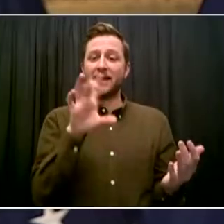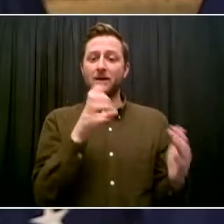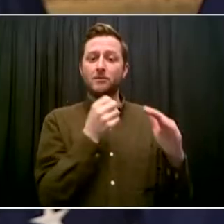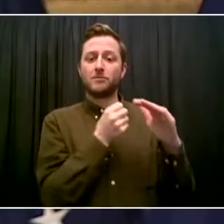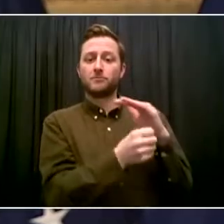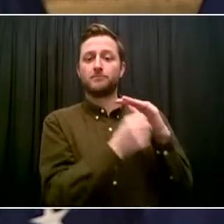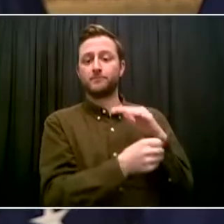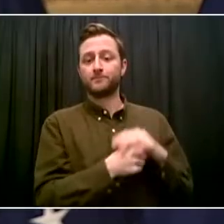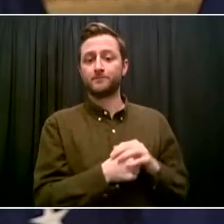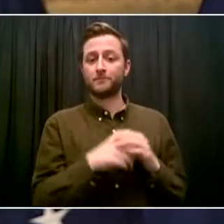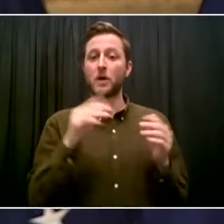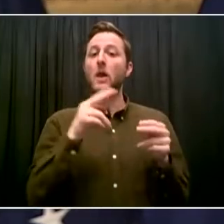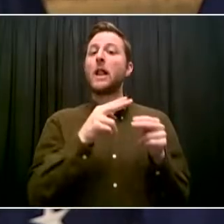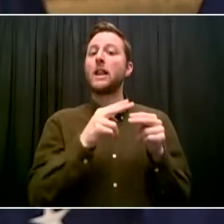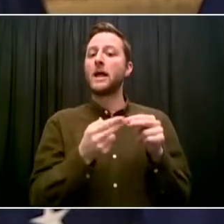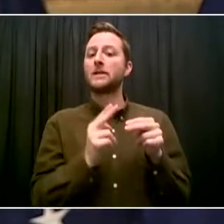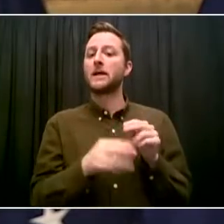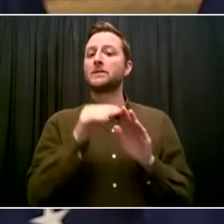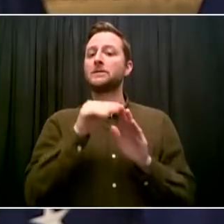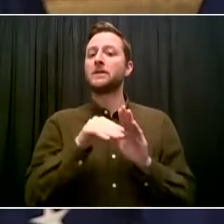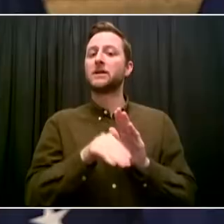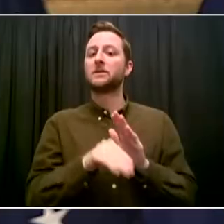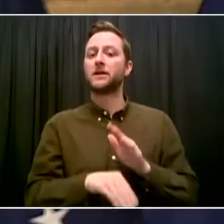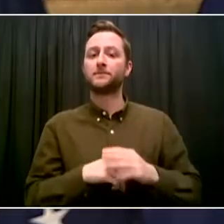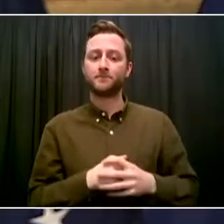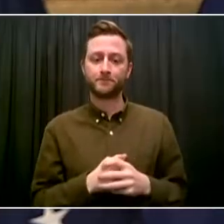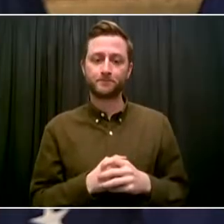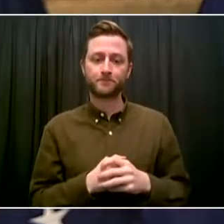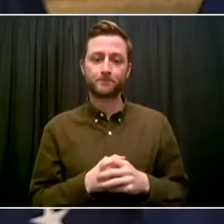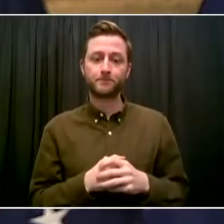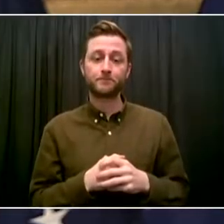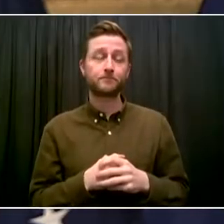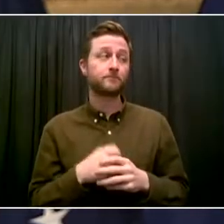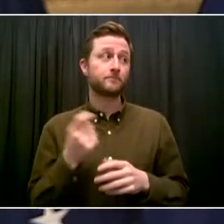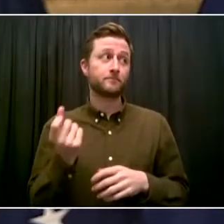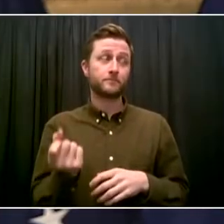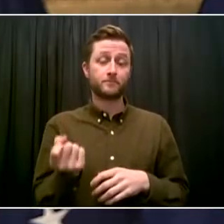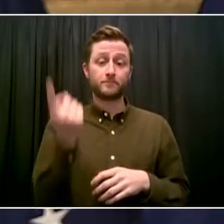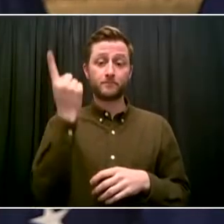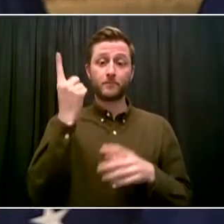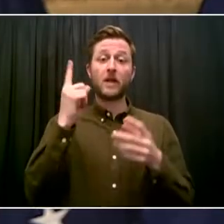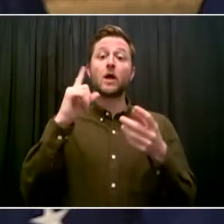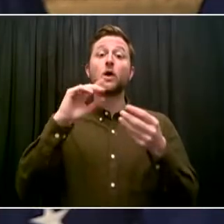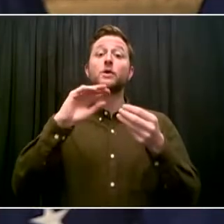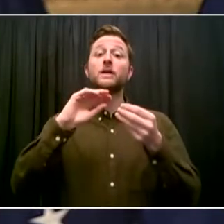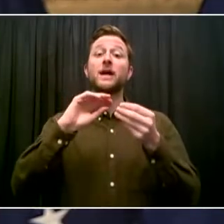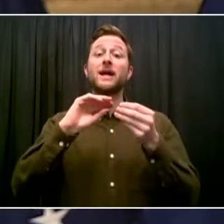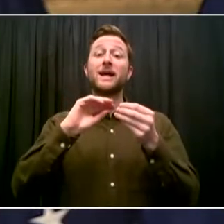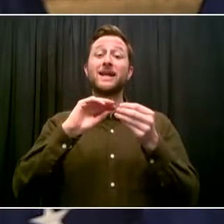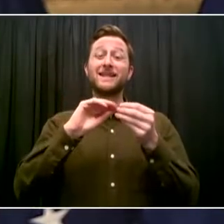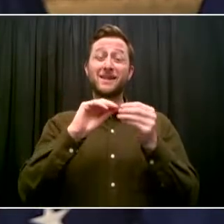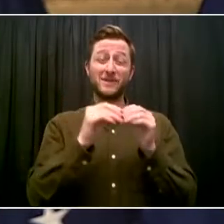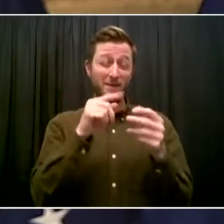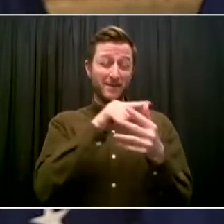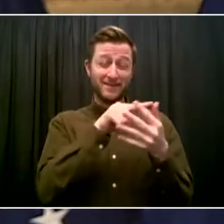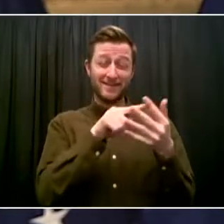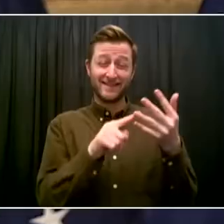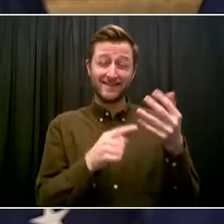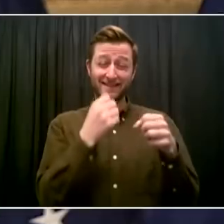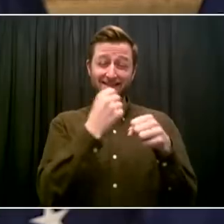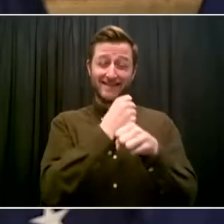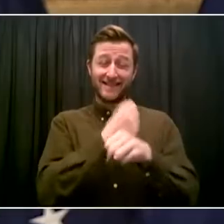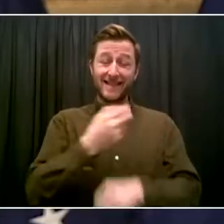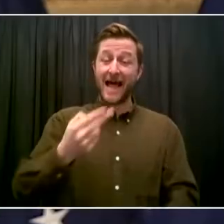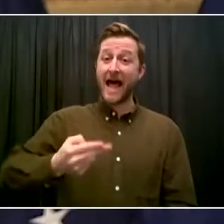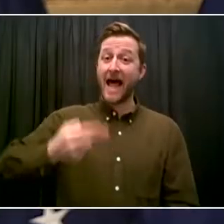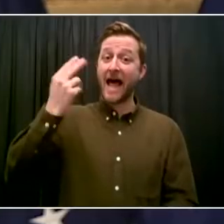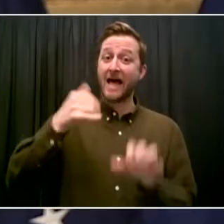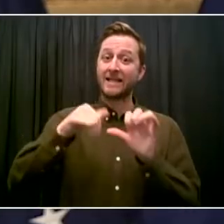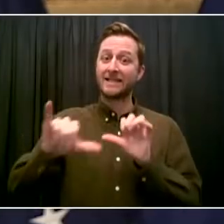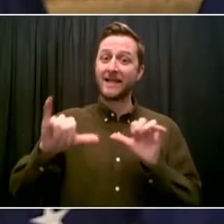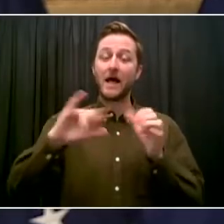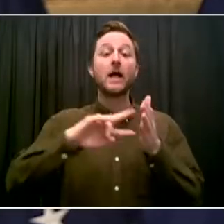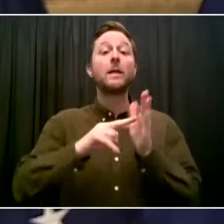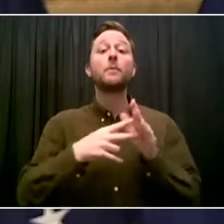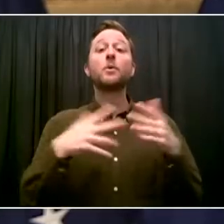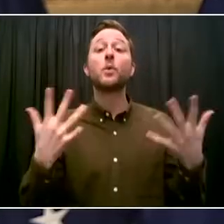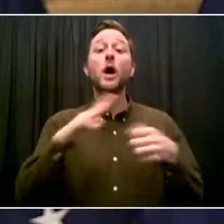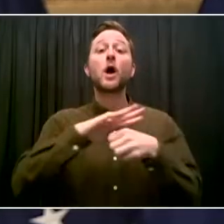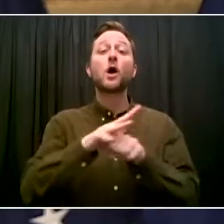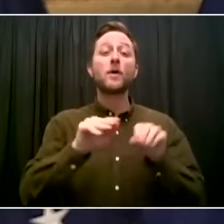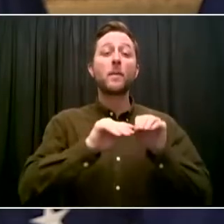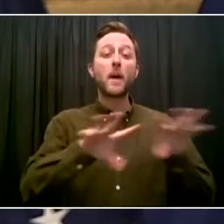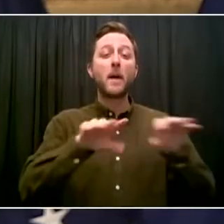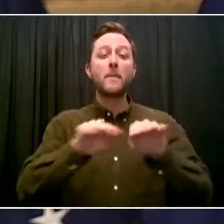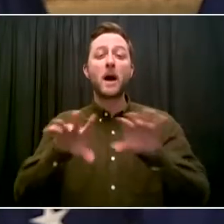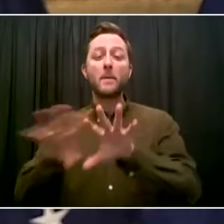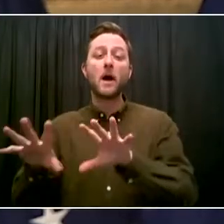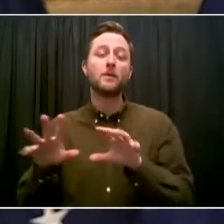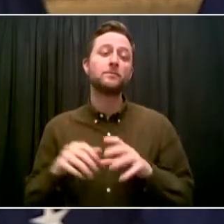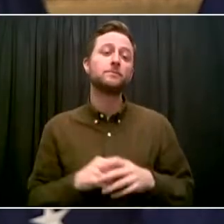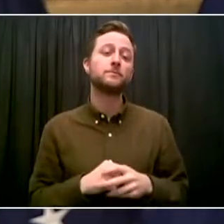HOSPITALIZED CITYWIDE TO 8500